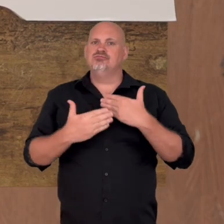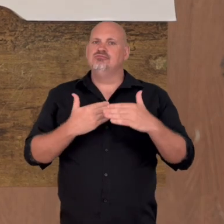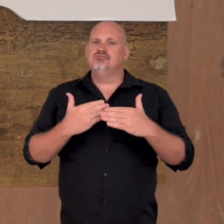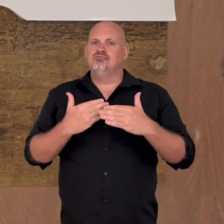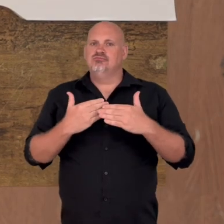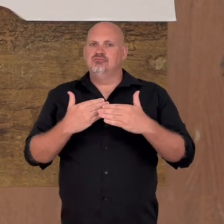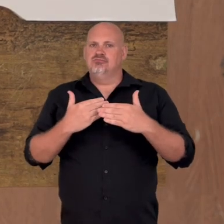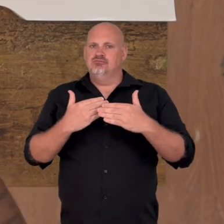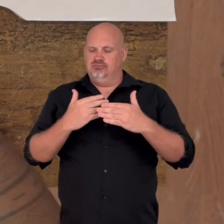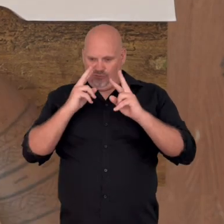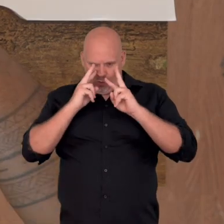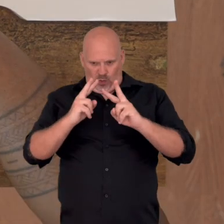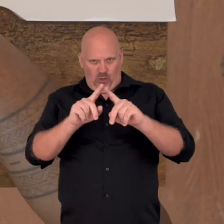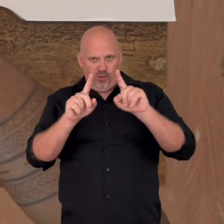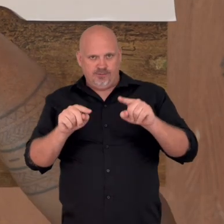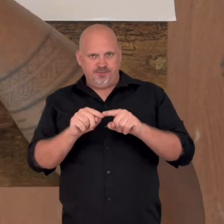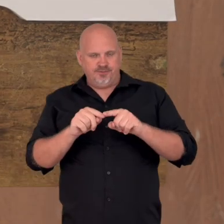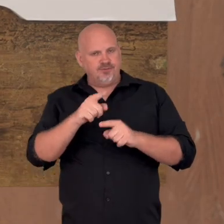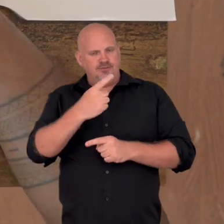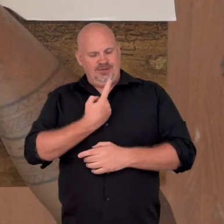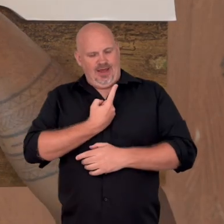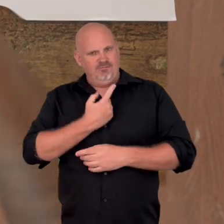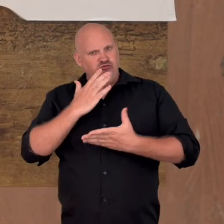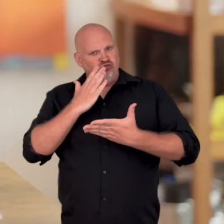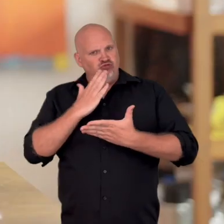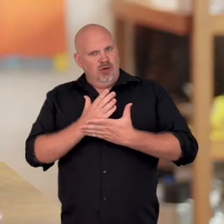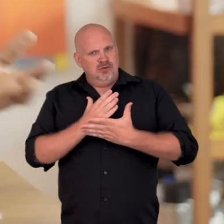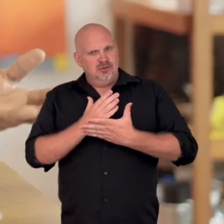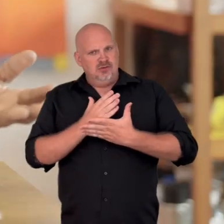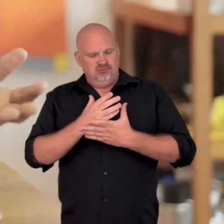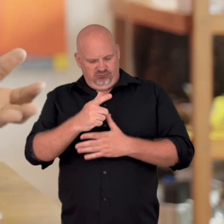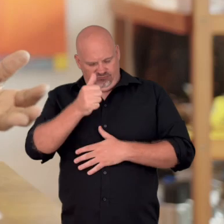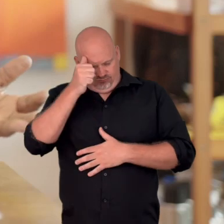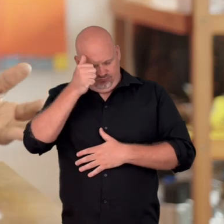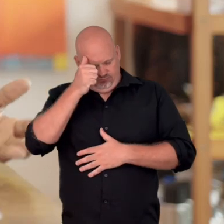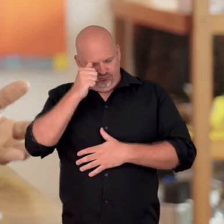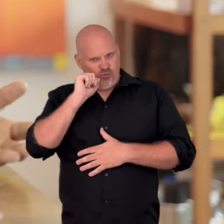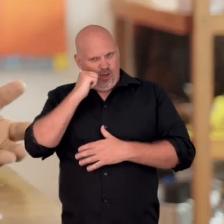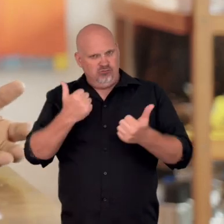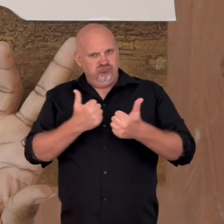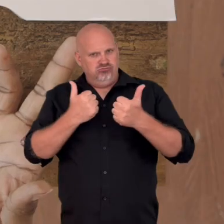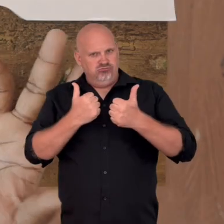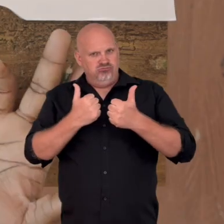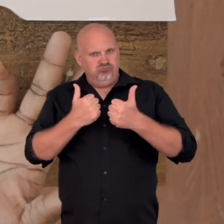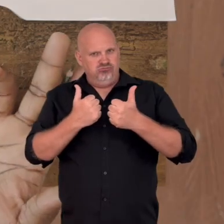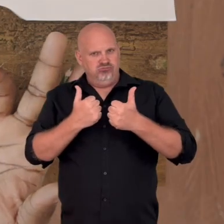trust that you you got it all figured out as artists sometimes we get lost in what we paint and what we create